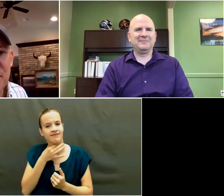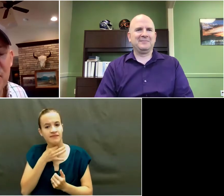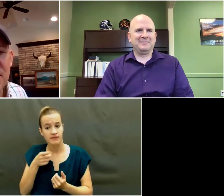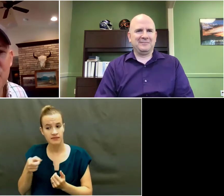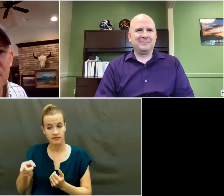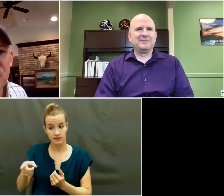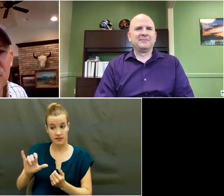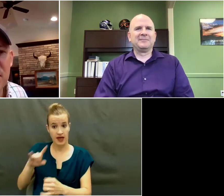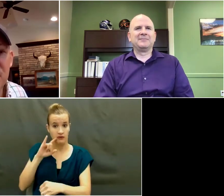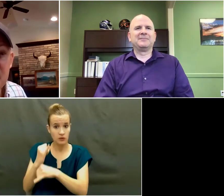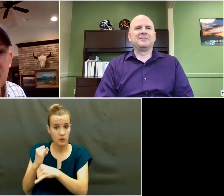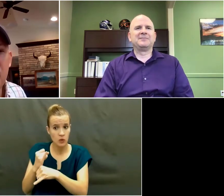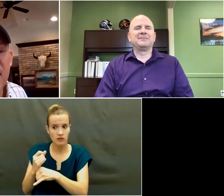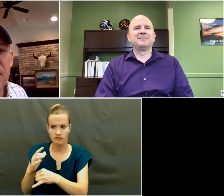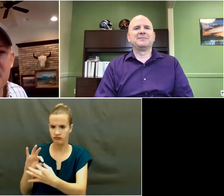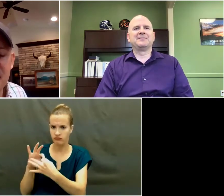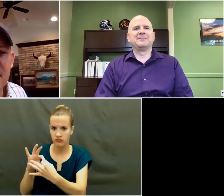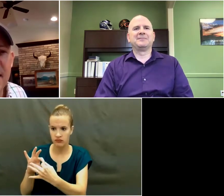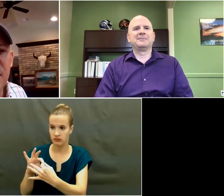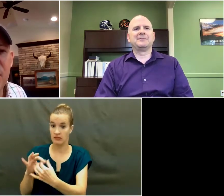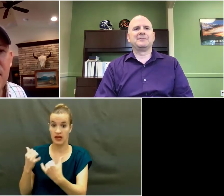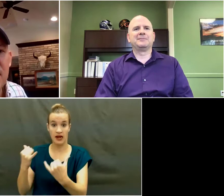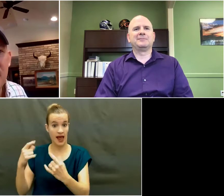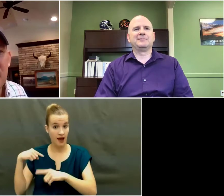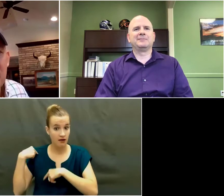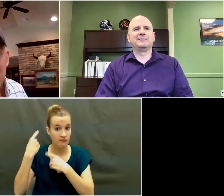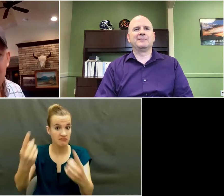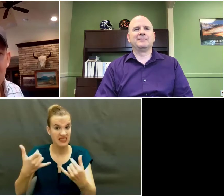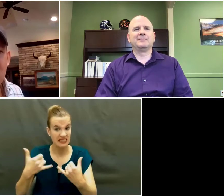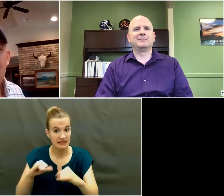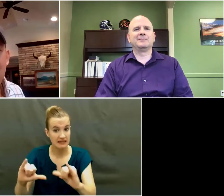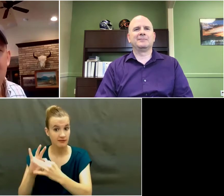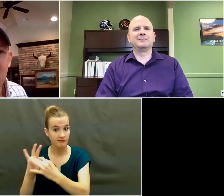with folks that you went to school there and do you see them around? Are they still in Idaho? Share a little bit about that.